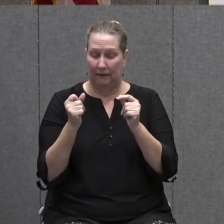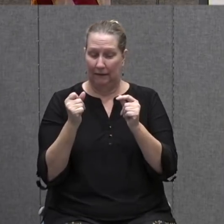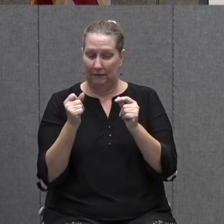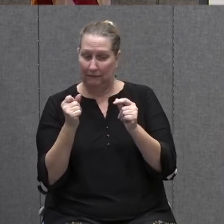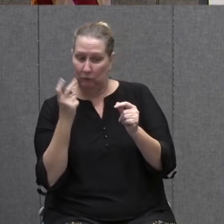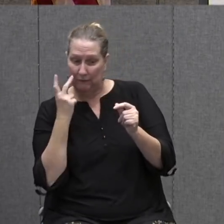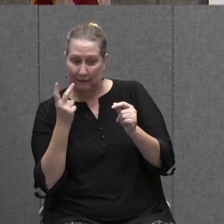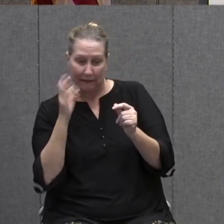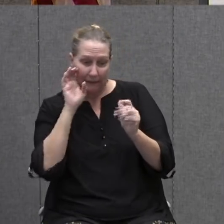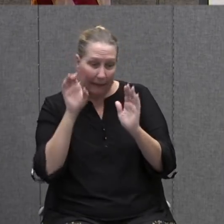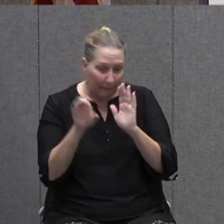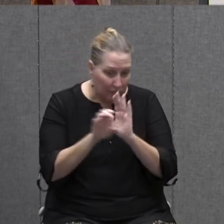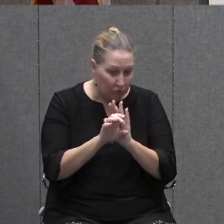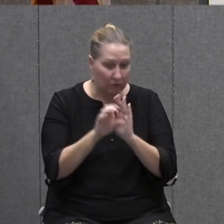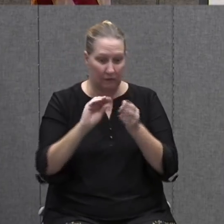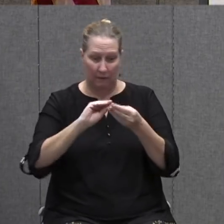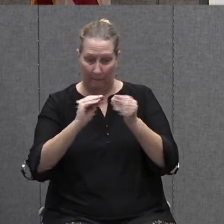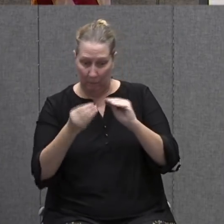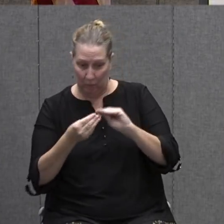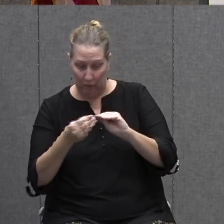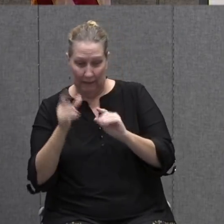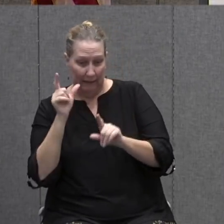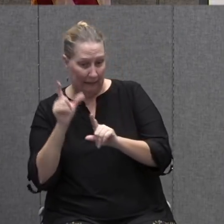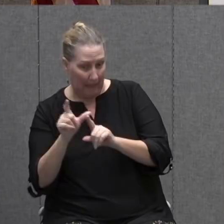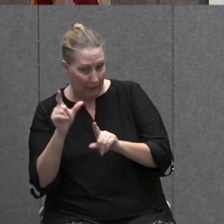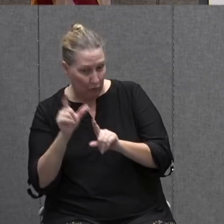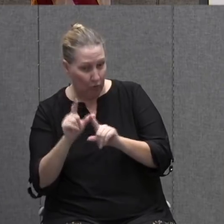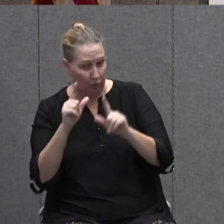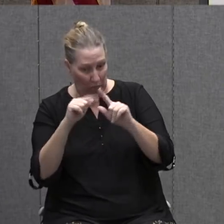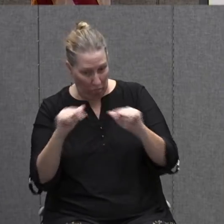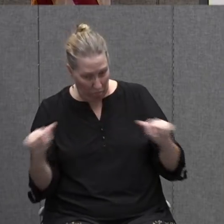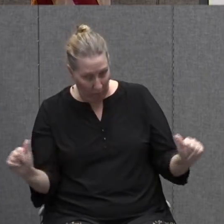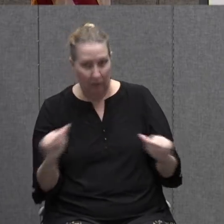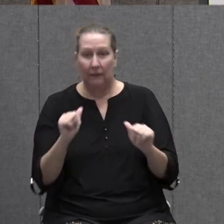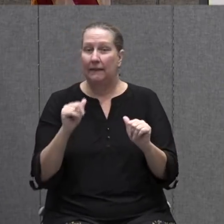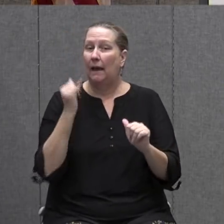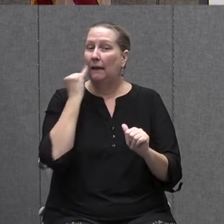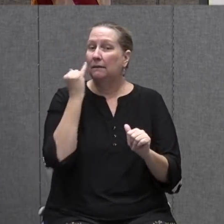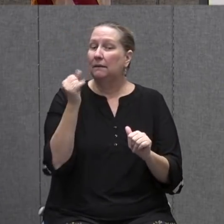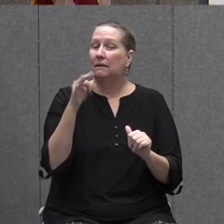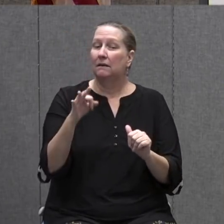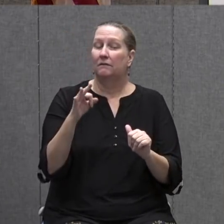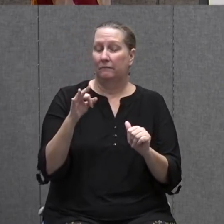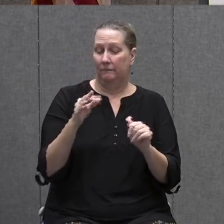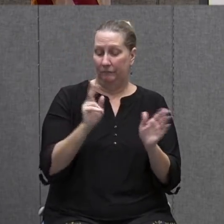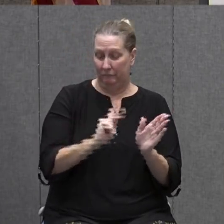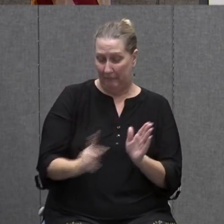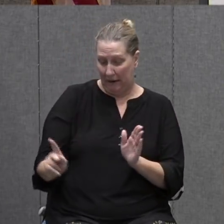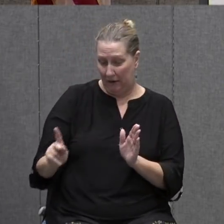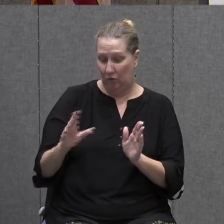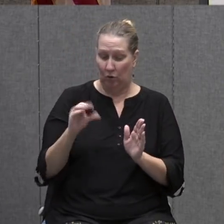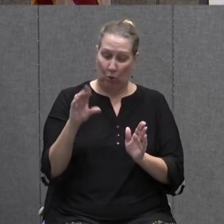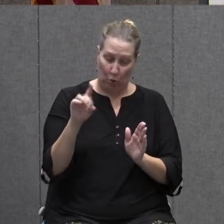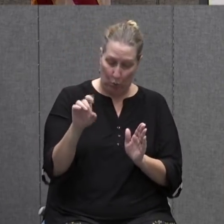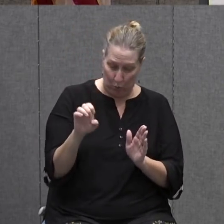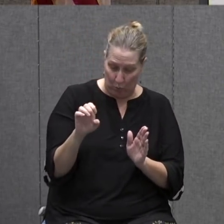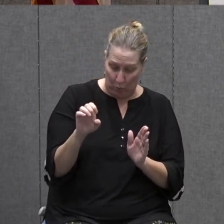And so these ideas of patterns and codes and having a way to decode.